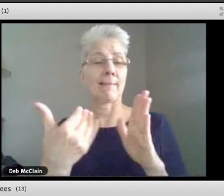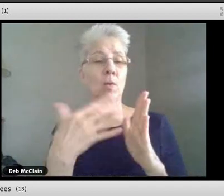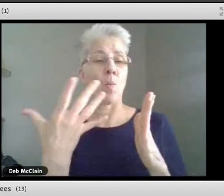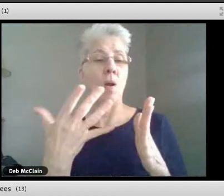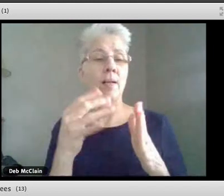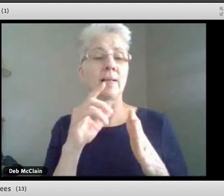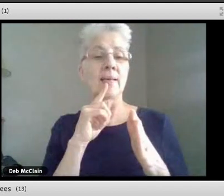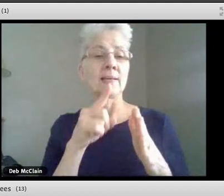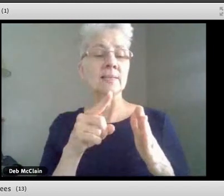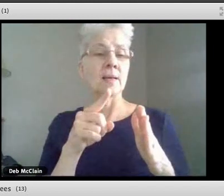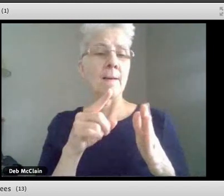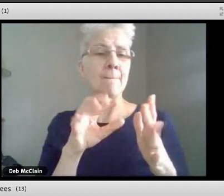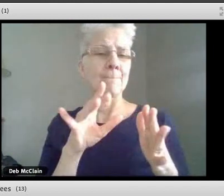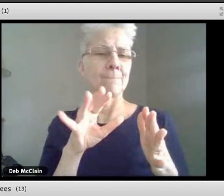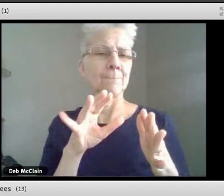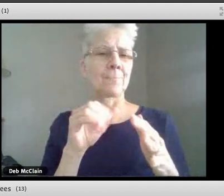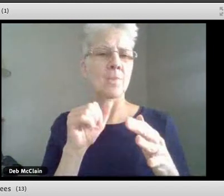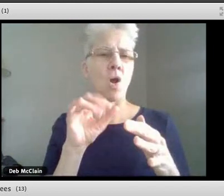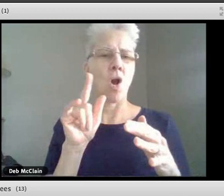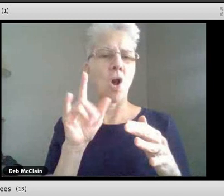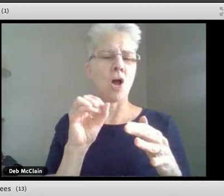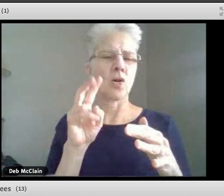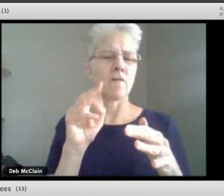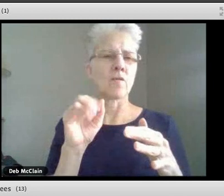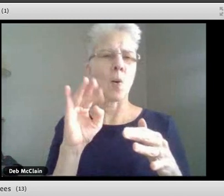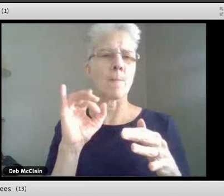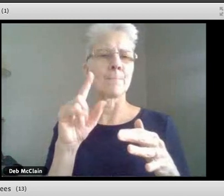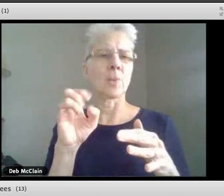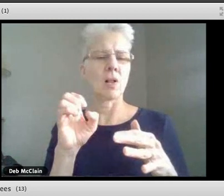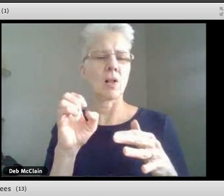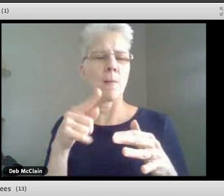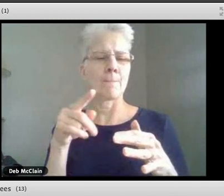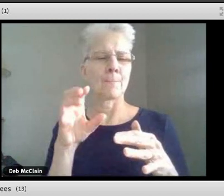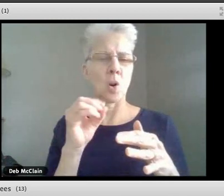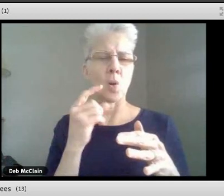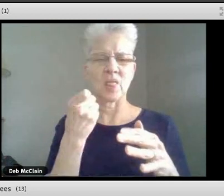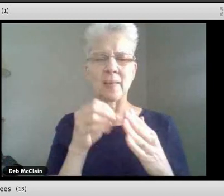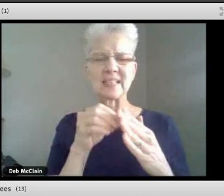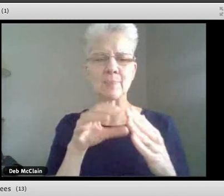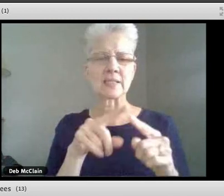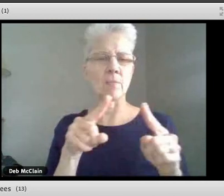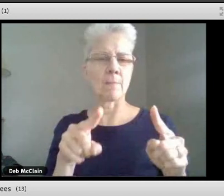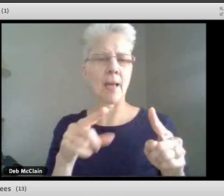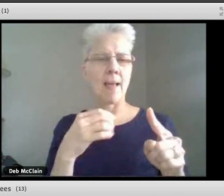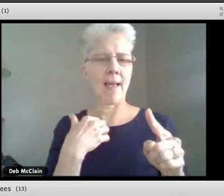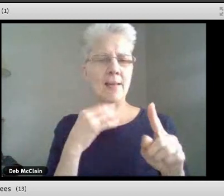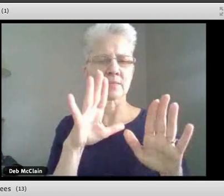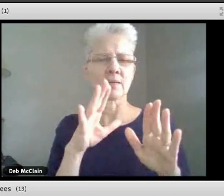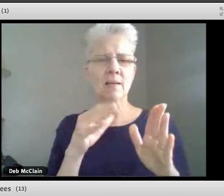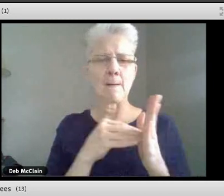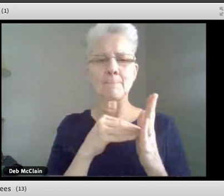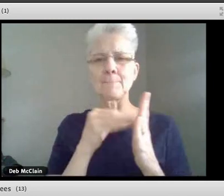and it's a little bit expensive, but it has like a million icons for people who have autism or have speech issues.